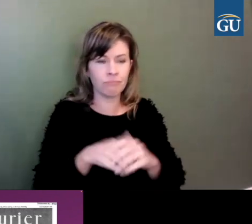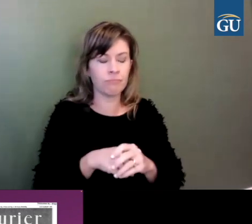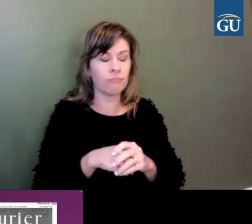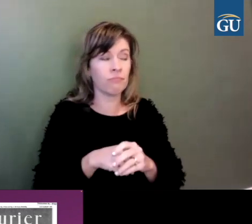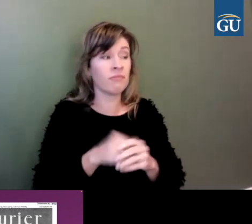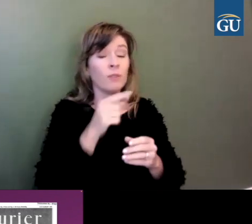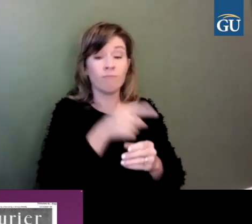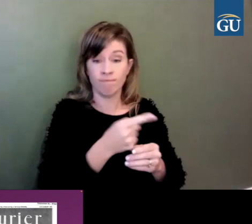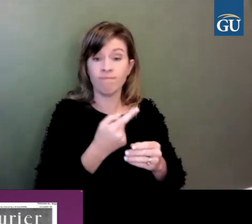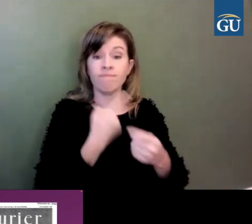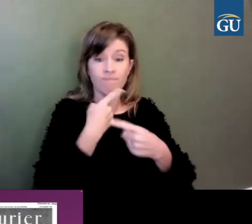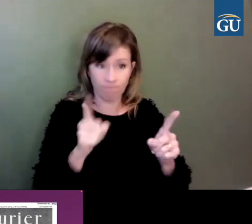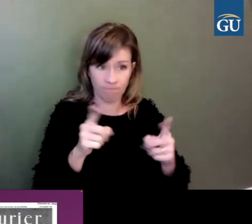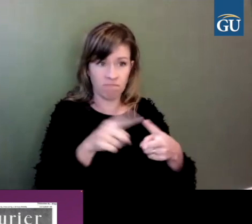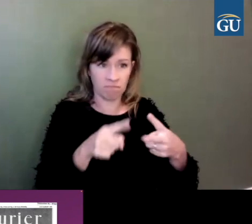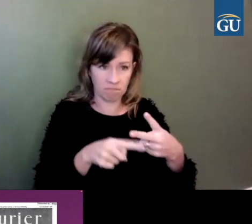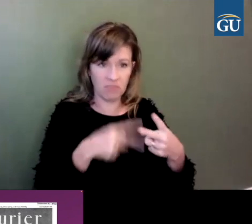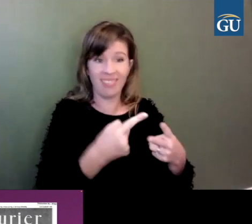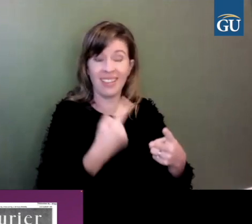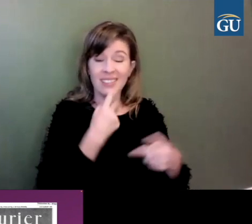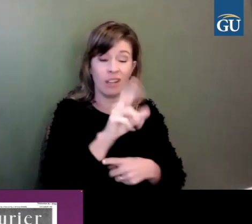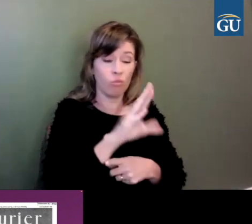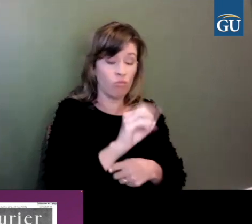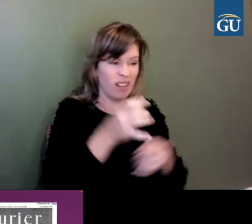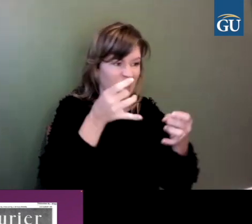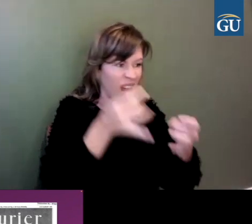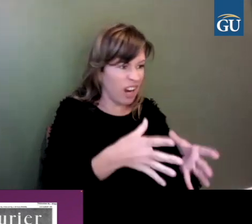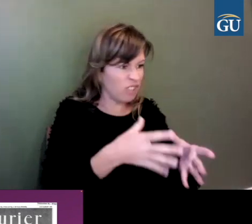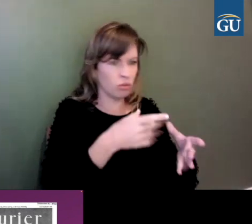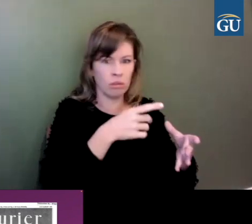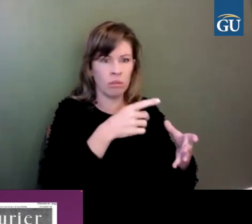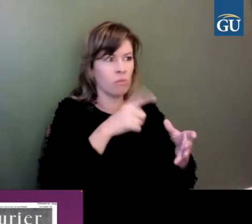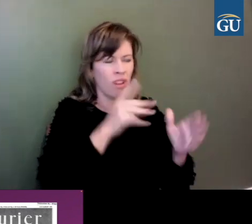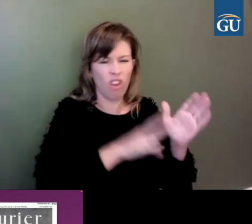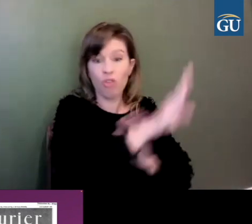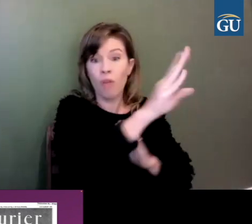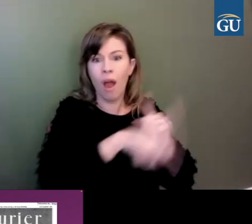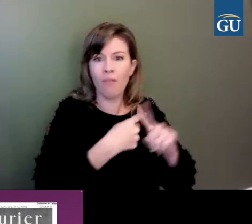conflict thrive on scientifically false ideas and are nourished by ignorance. And that's what they wanted to